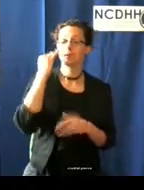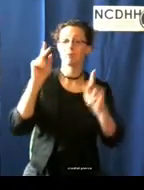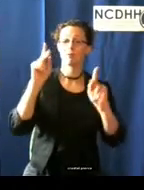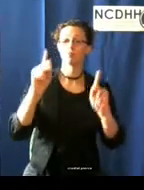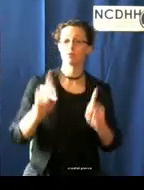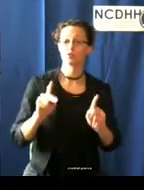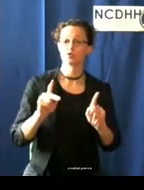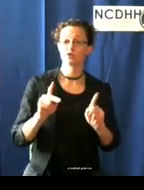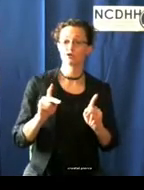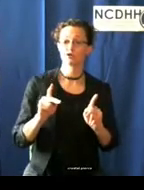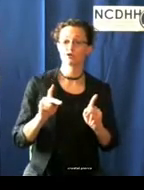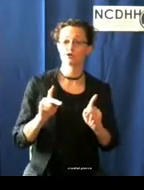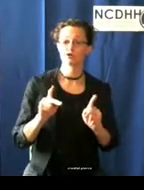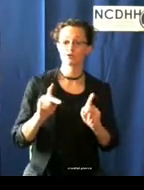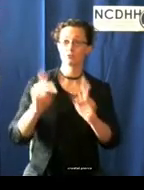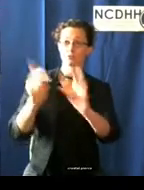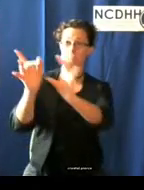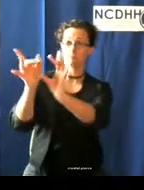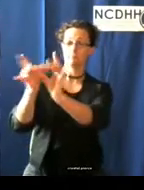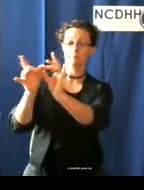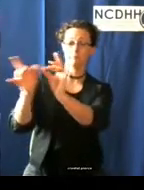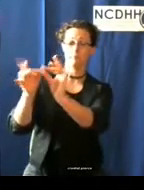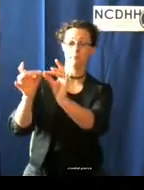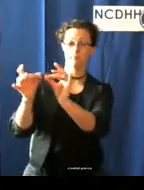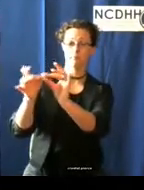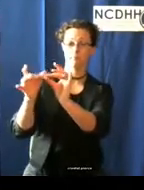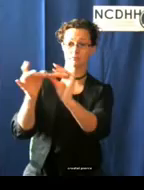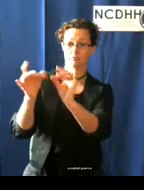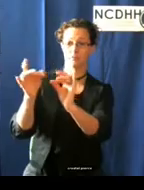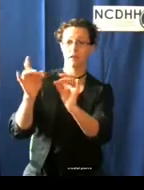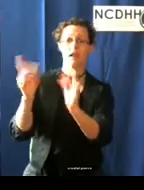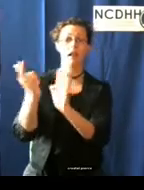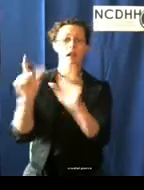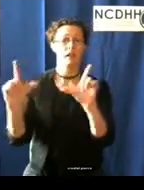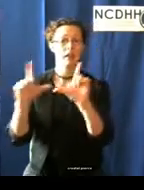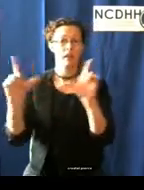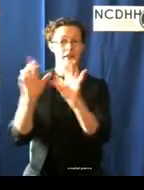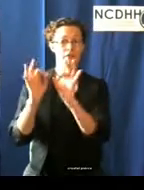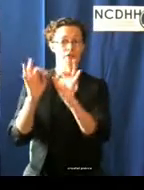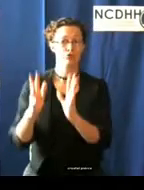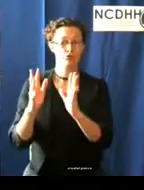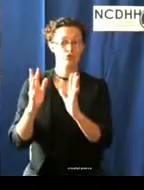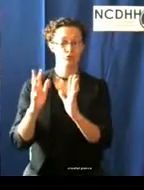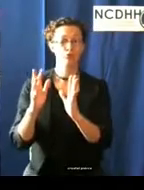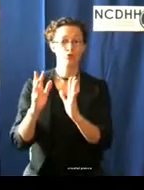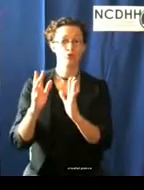LICENSED INTERPRETER CAN ONLY BE ADMISSIBLE IF IT IS MADE KNOWINGLY